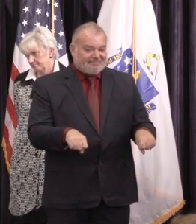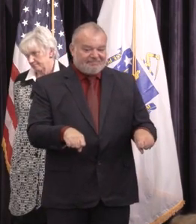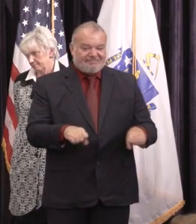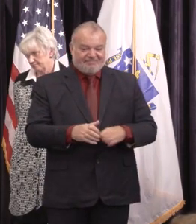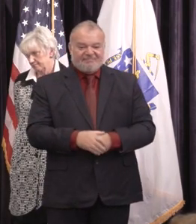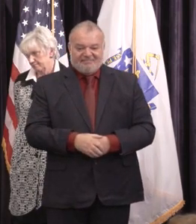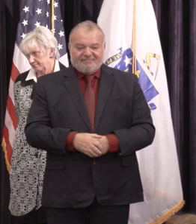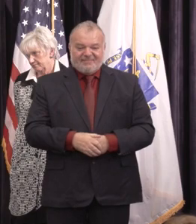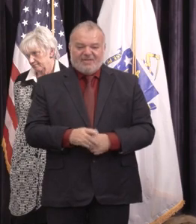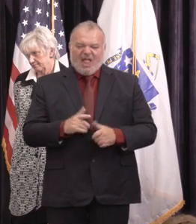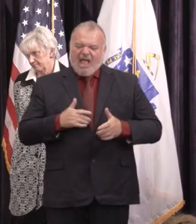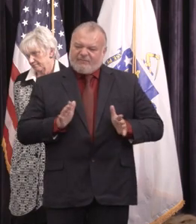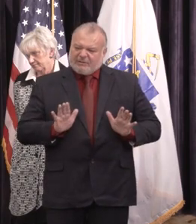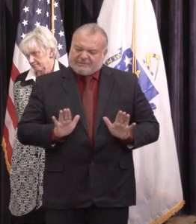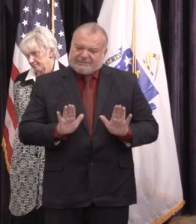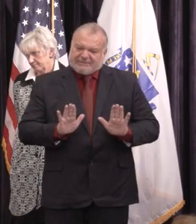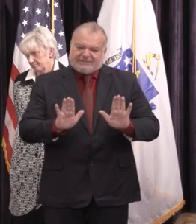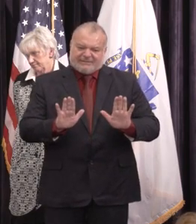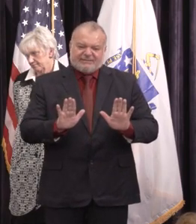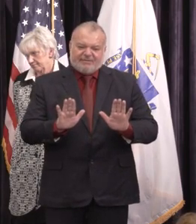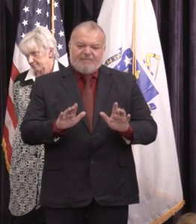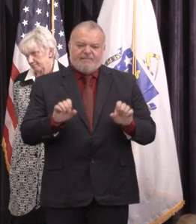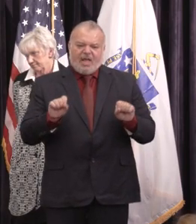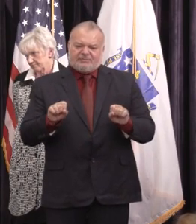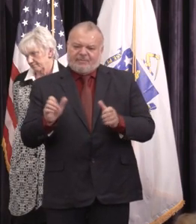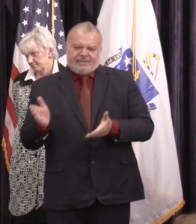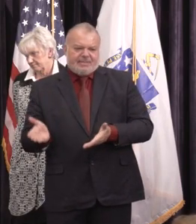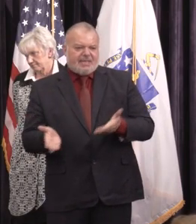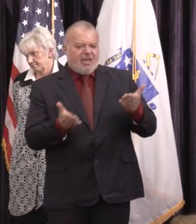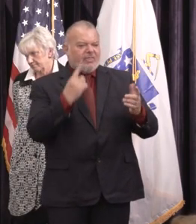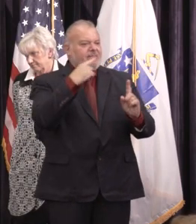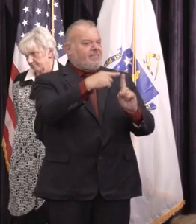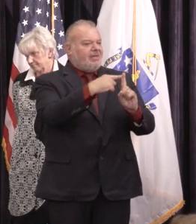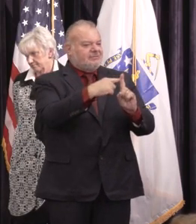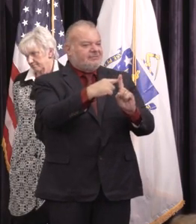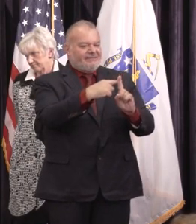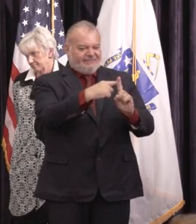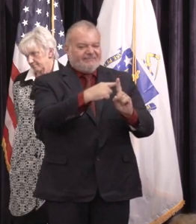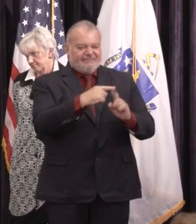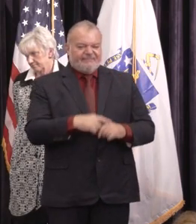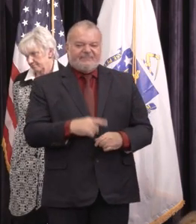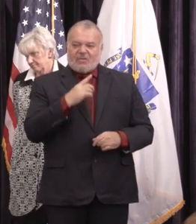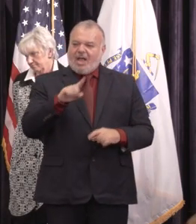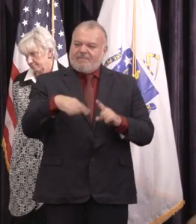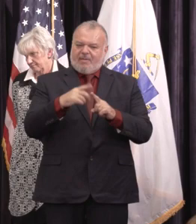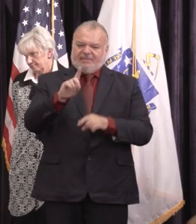the disability community. It is our goal that MassAbility ignites a fire within all of us to